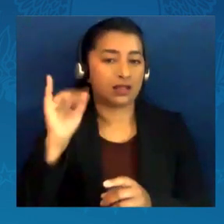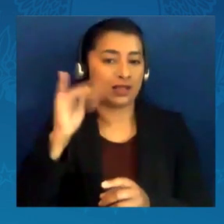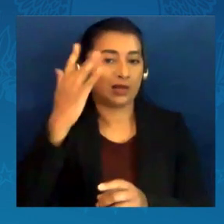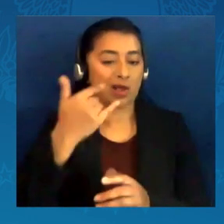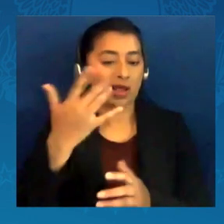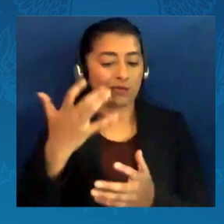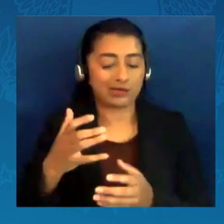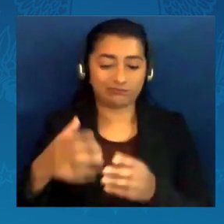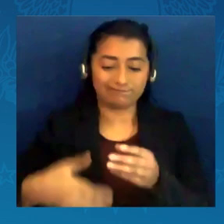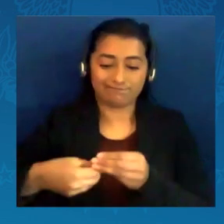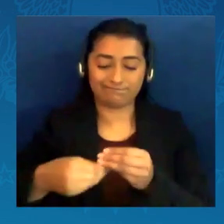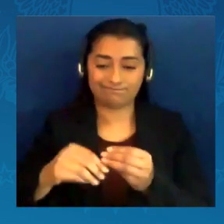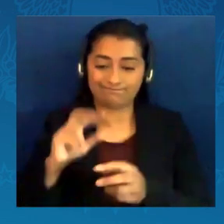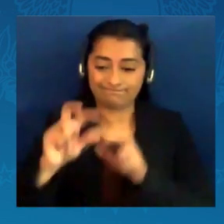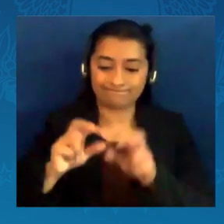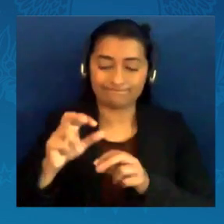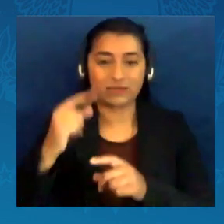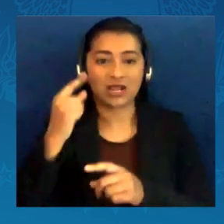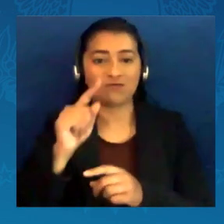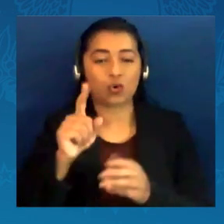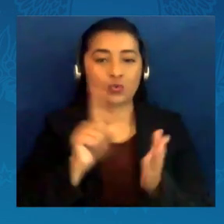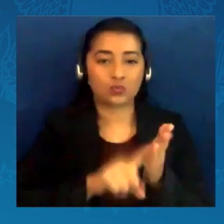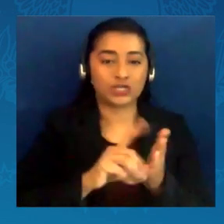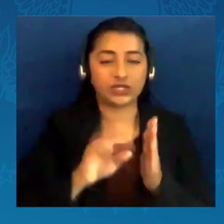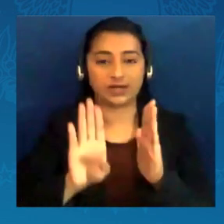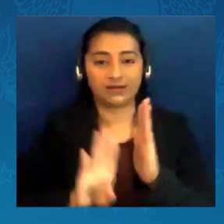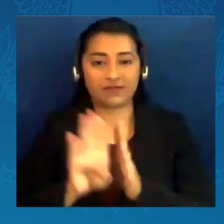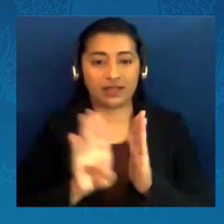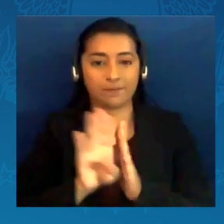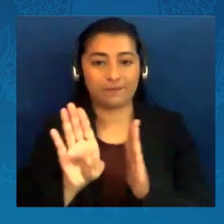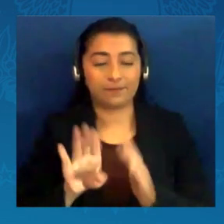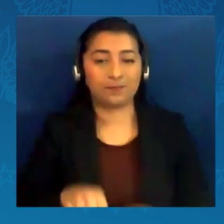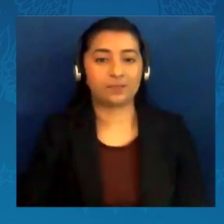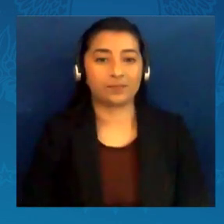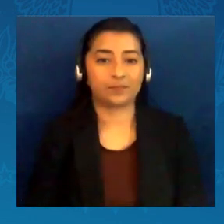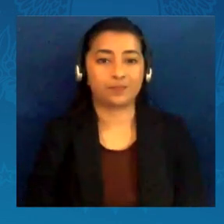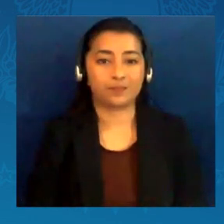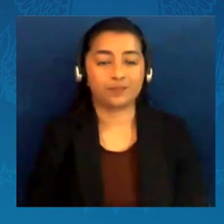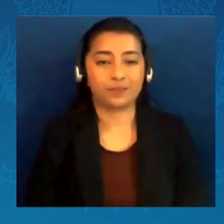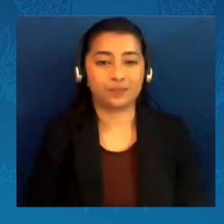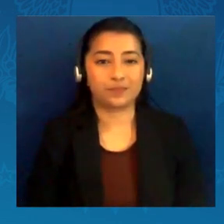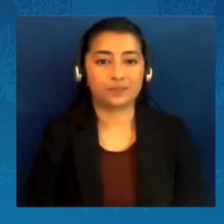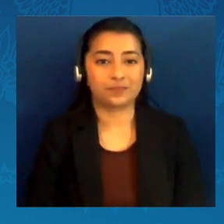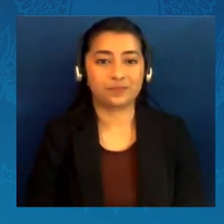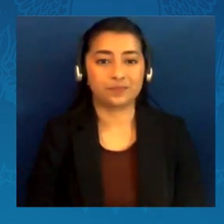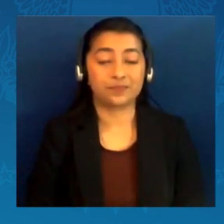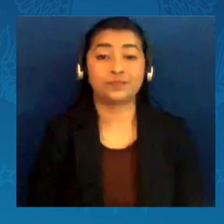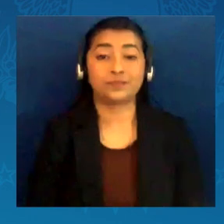One of the things that you all know is that, historically, our HBCUs have done extraordinary research work.